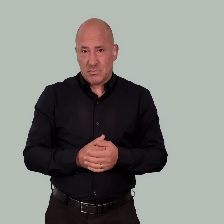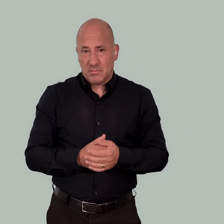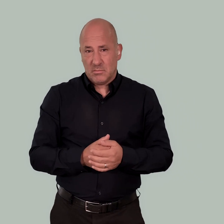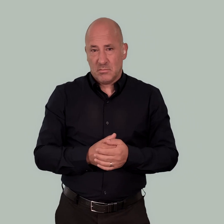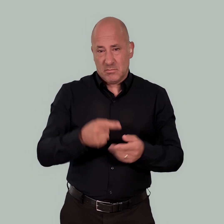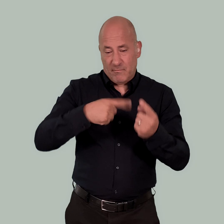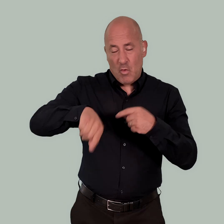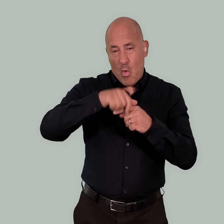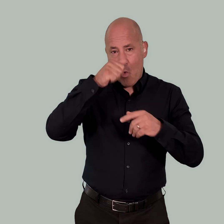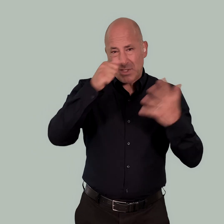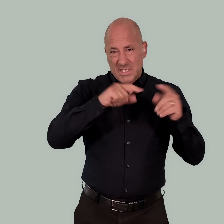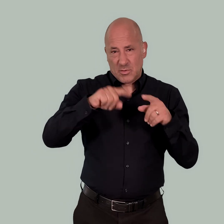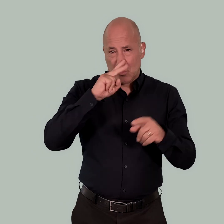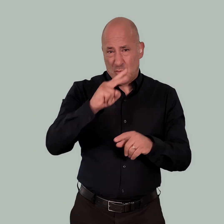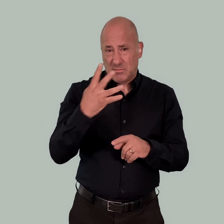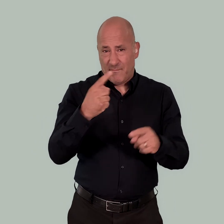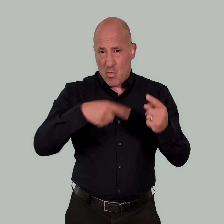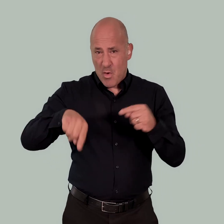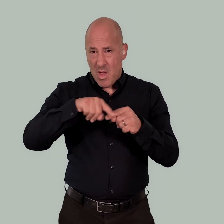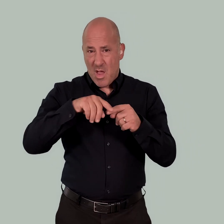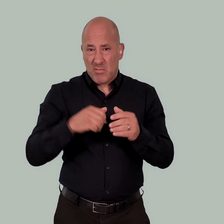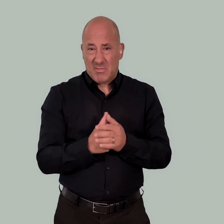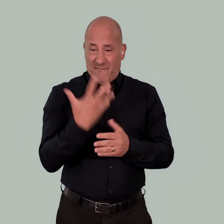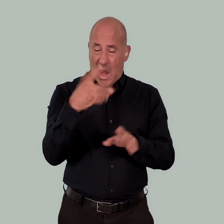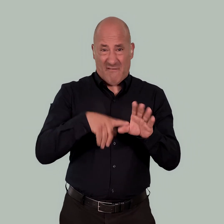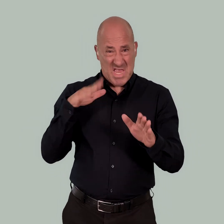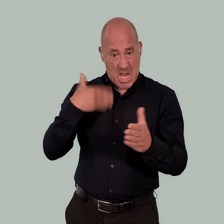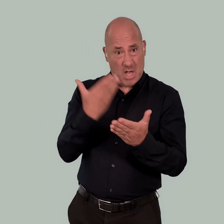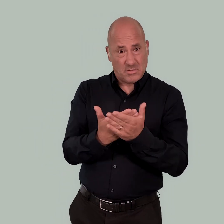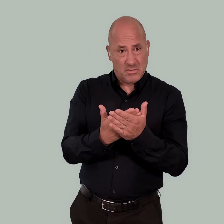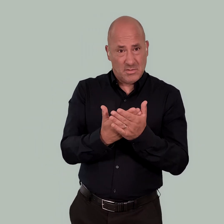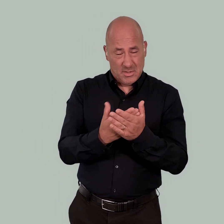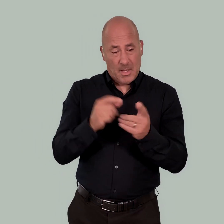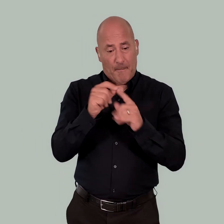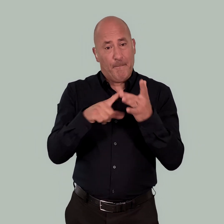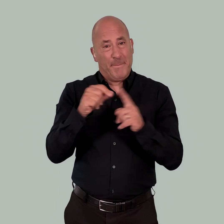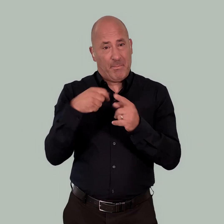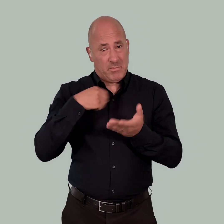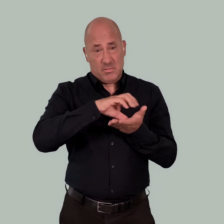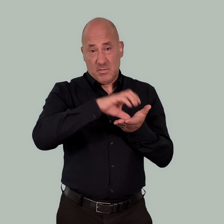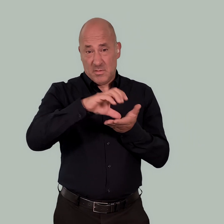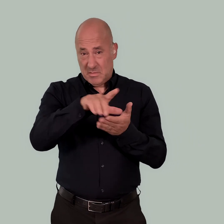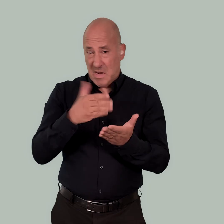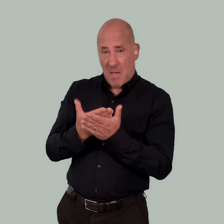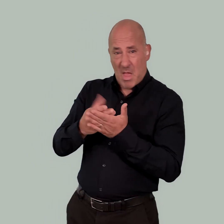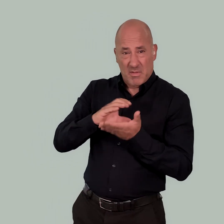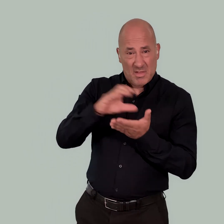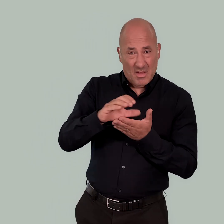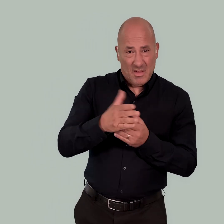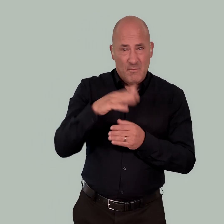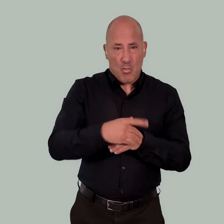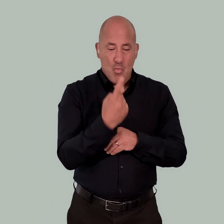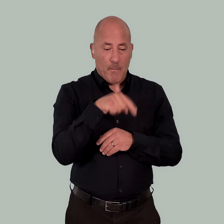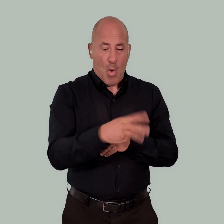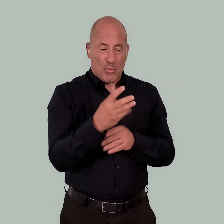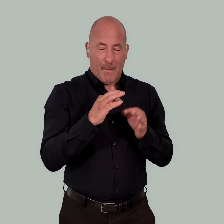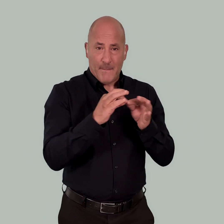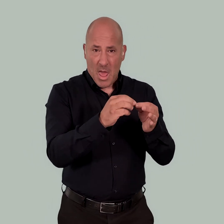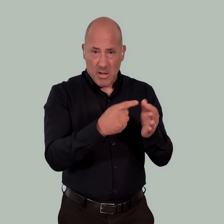PIP expenditure for 16- to 24-year-olds has risen from £1.3 billion